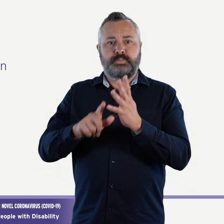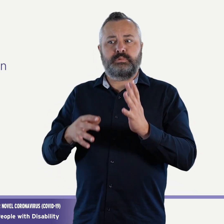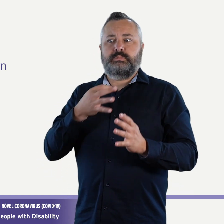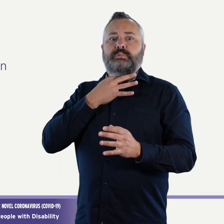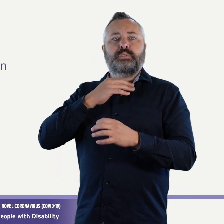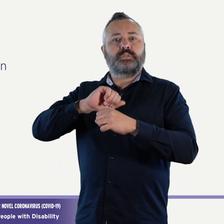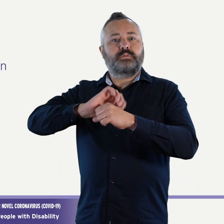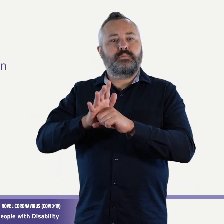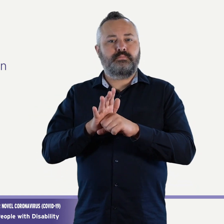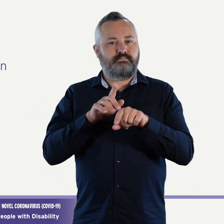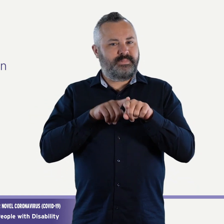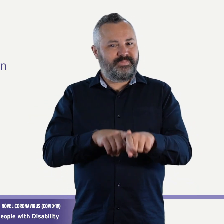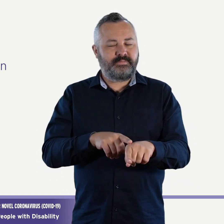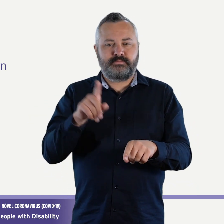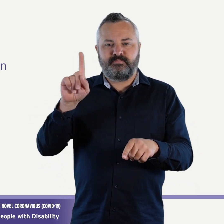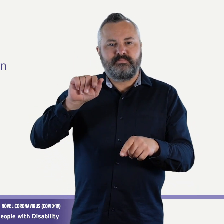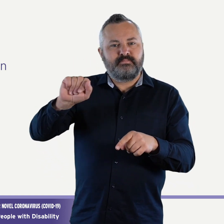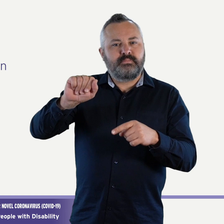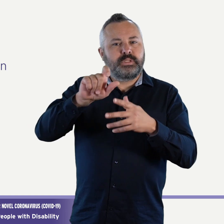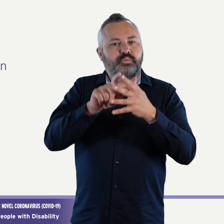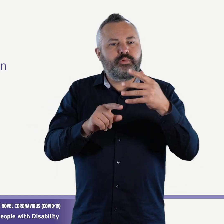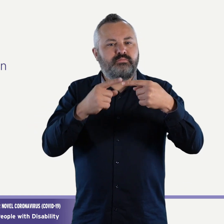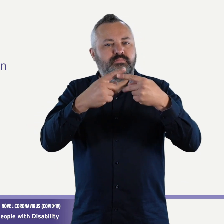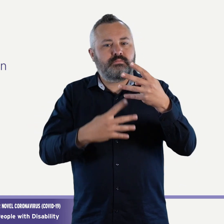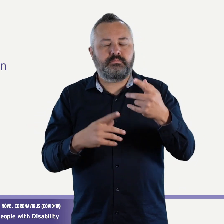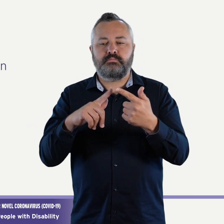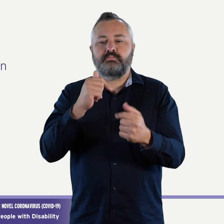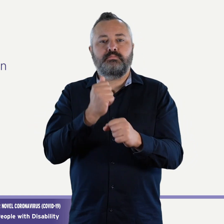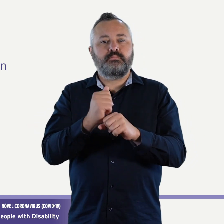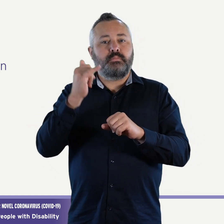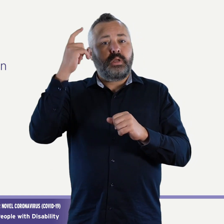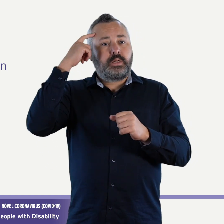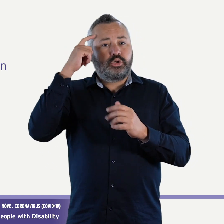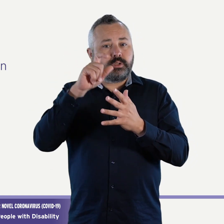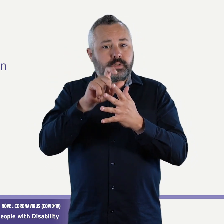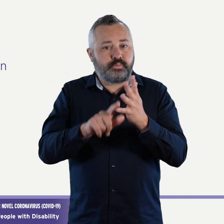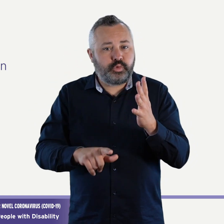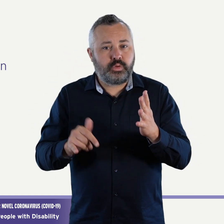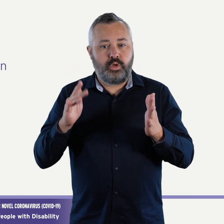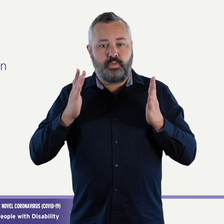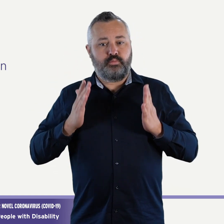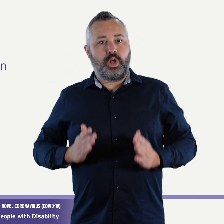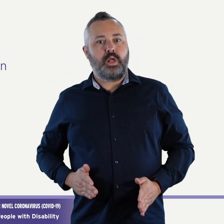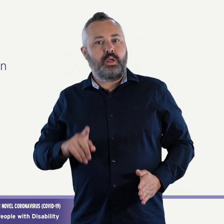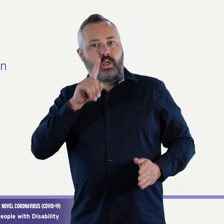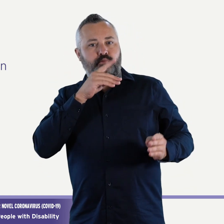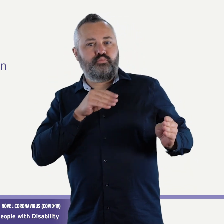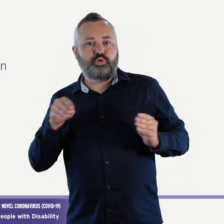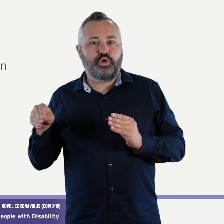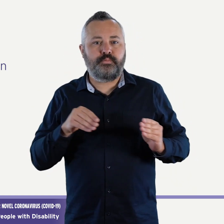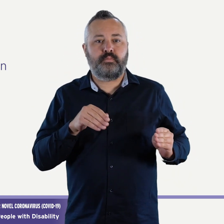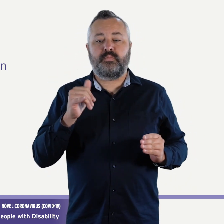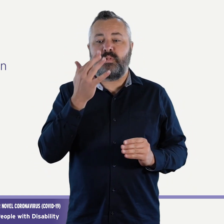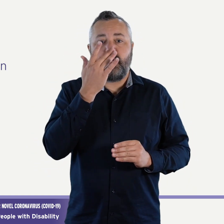Exposure, susceptibility and impact vary according to the type of disability - (e.g. intellectual disability, mobility impairments or conditions)